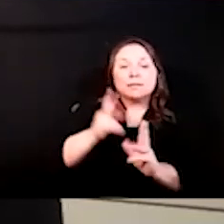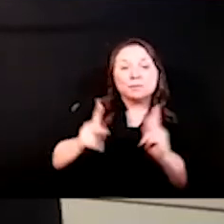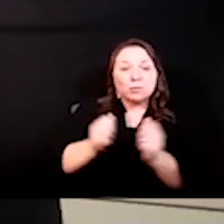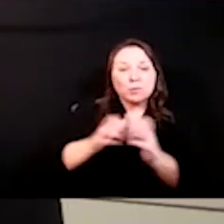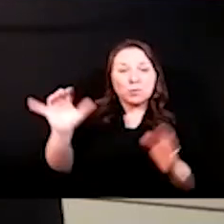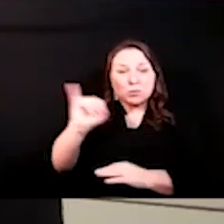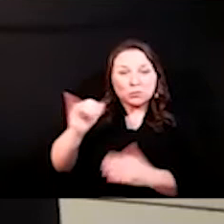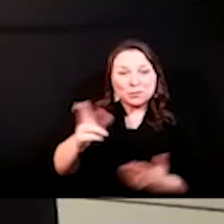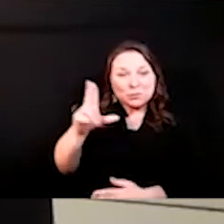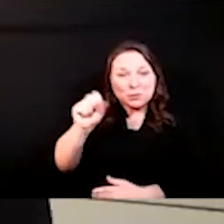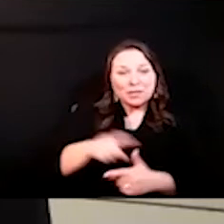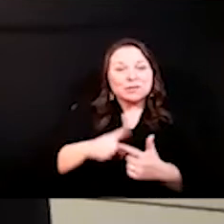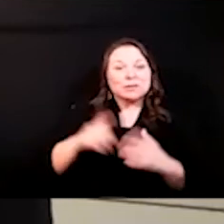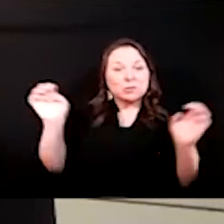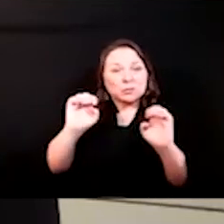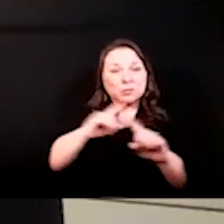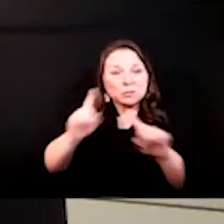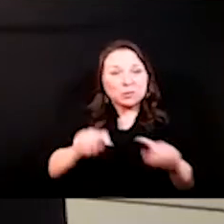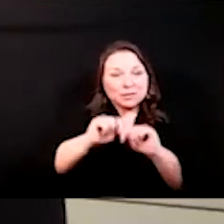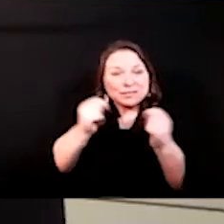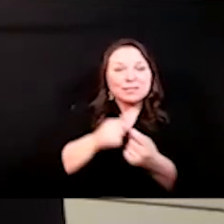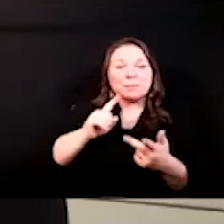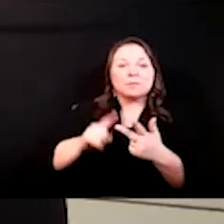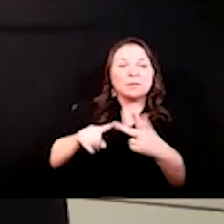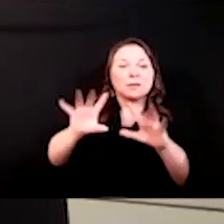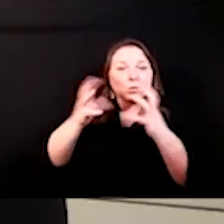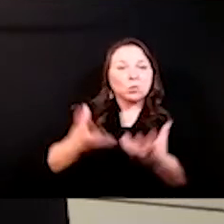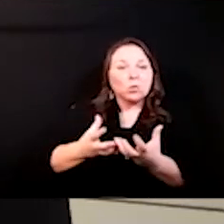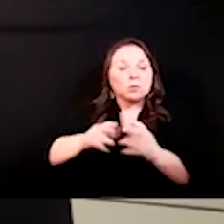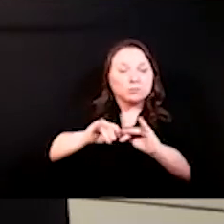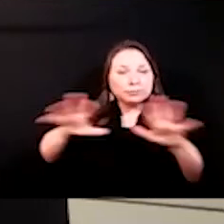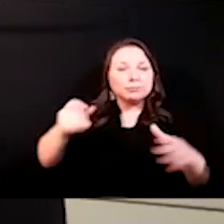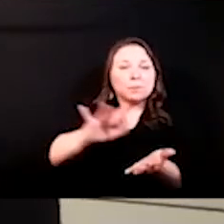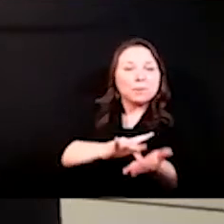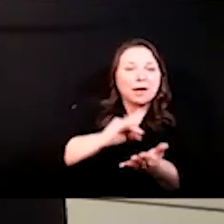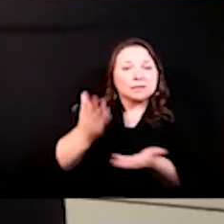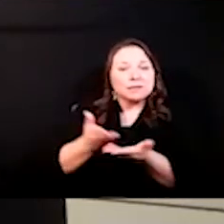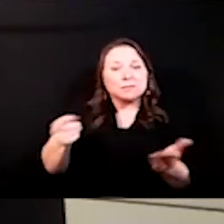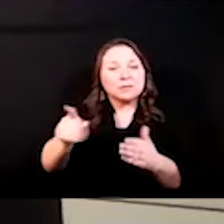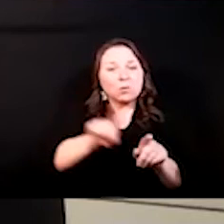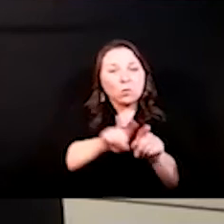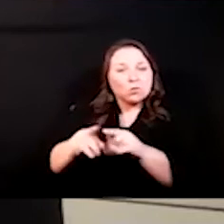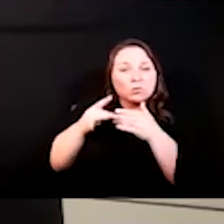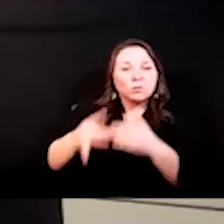PROGRAMS FOR PEOPLE AFFECTED BY POVERTY AND DISASTER. IT'S THE EMERGENCY RESPONSE TEAM AND ITS GLOBAL DISTRIBUTION OF